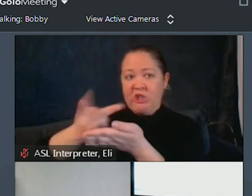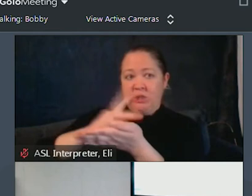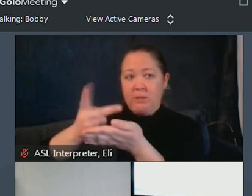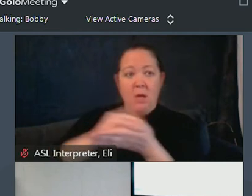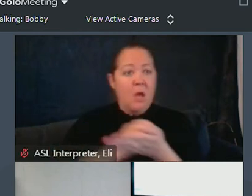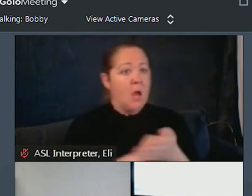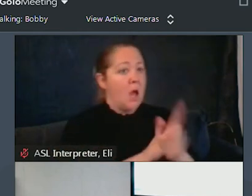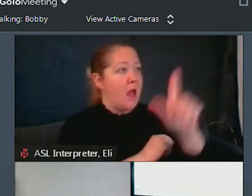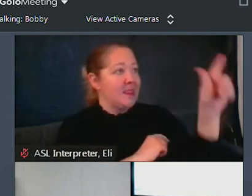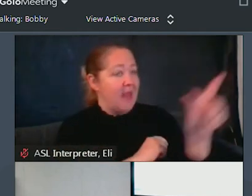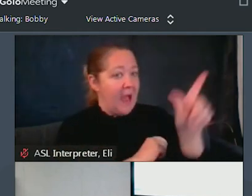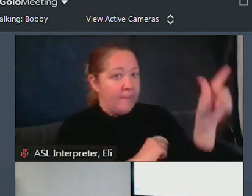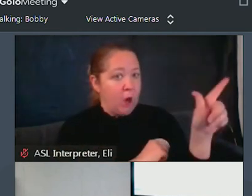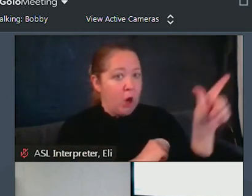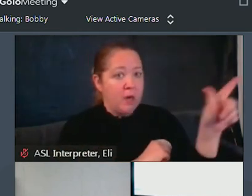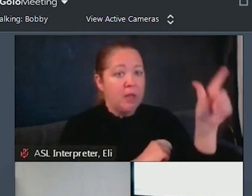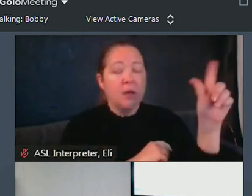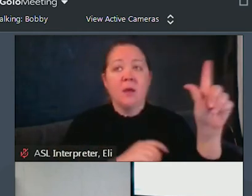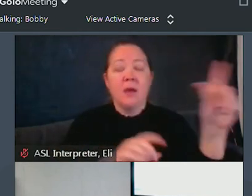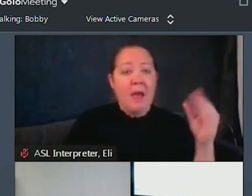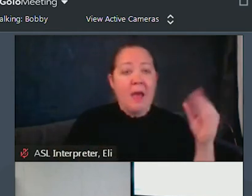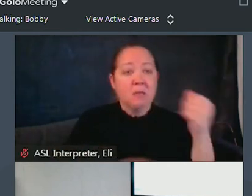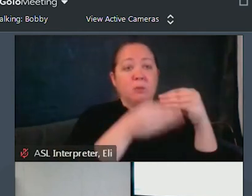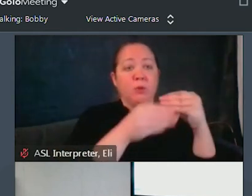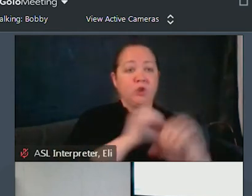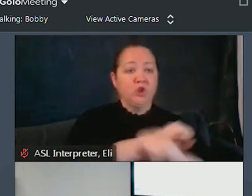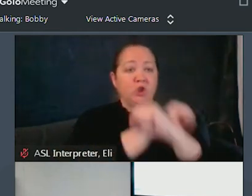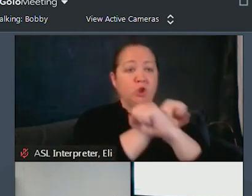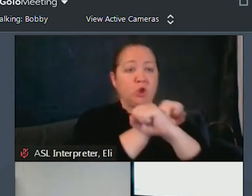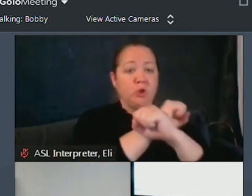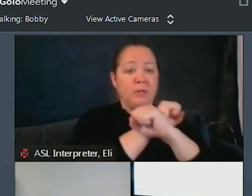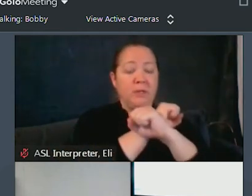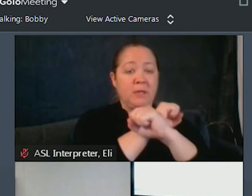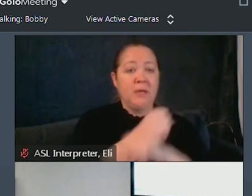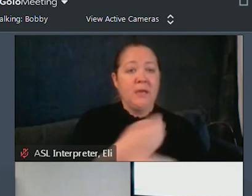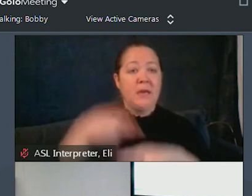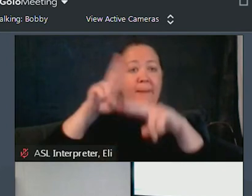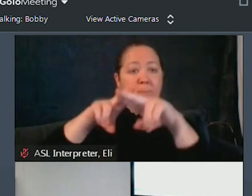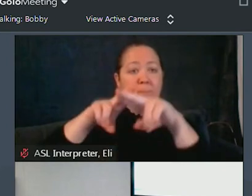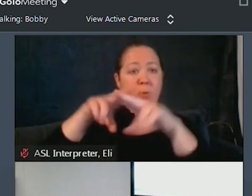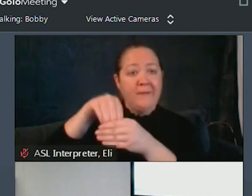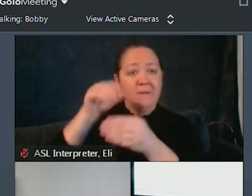expanded security, improved infrastructure, and a computer lab. So there's a,